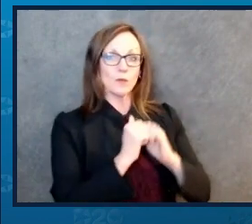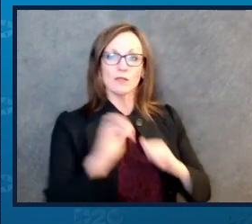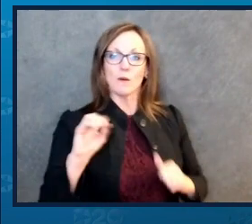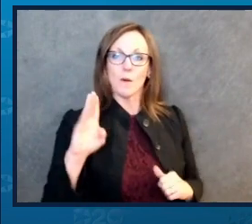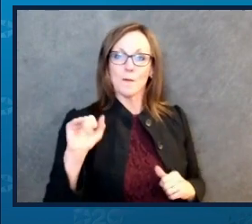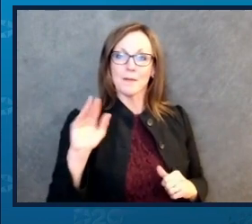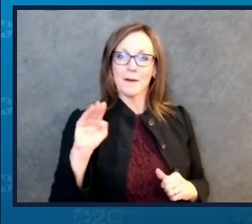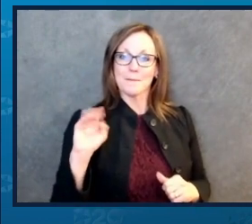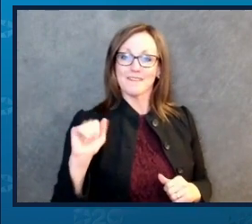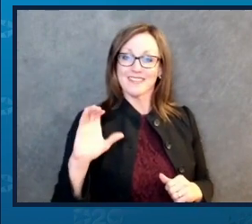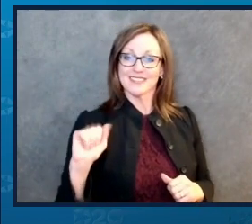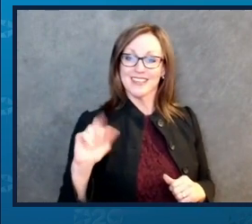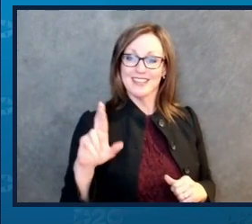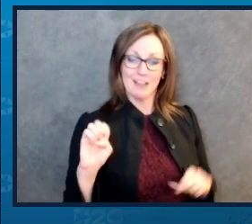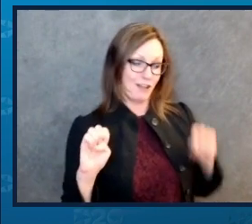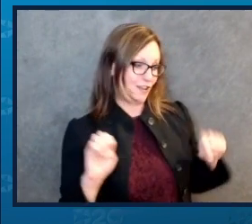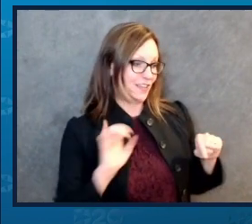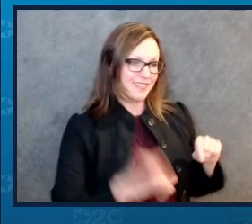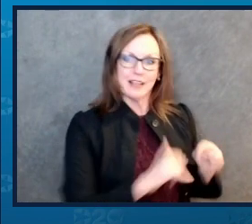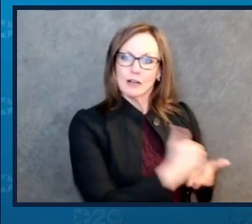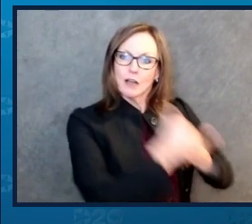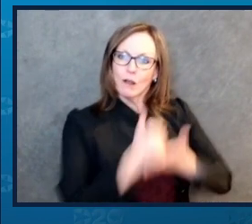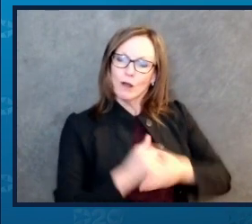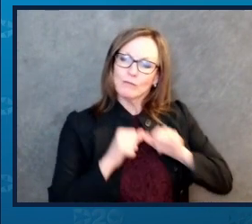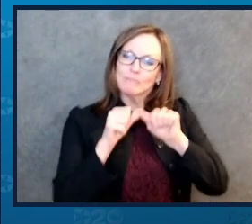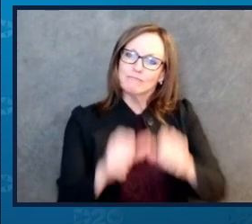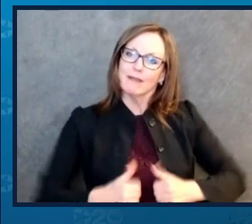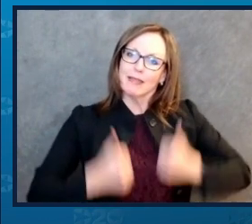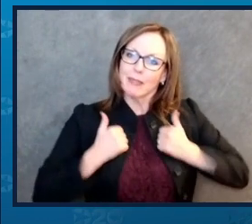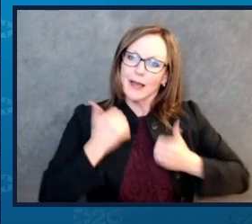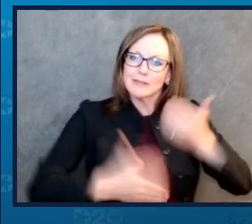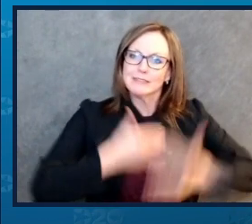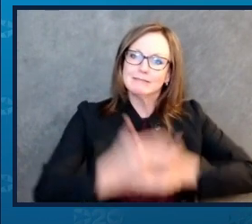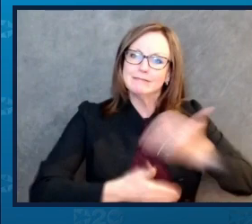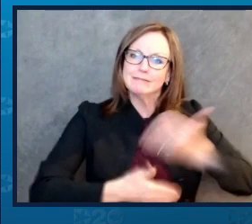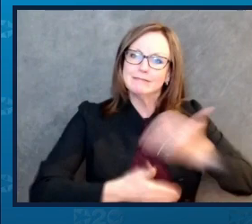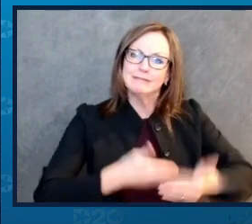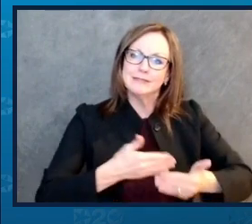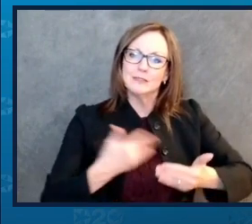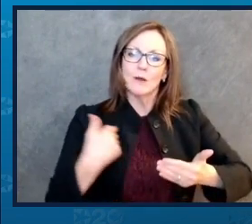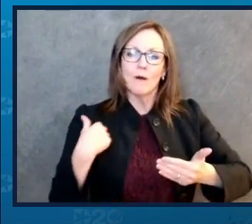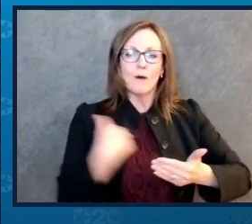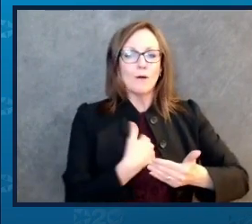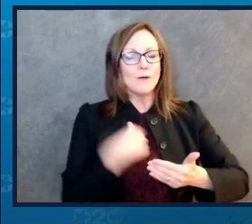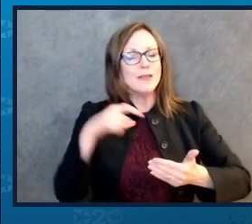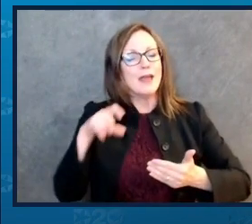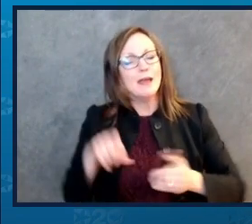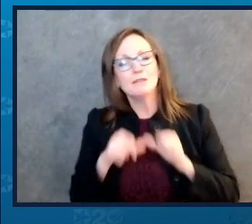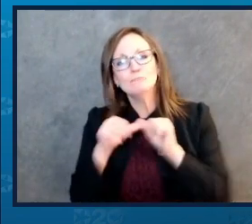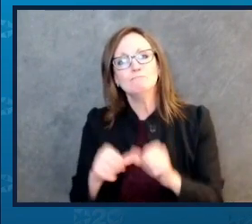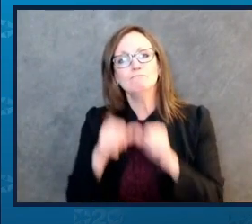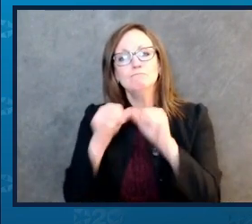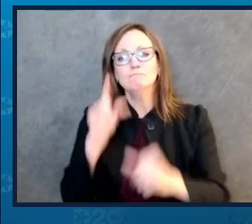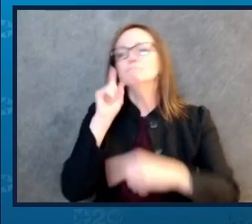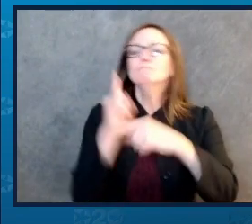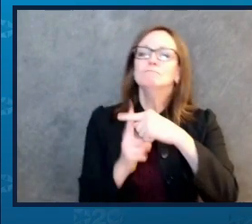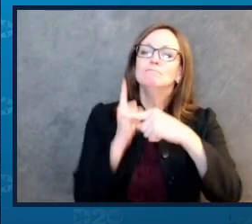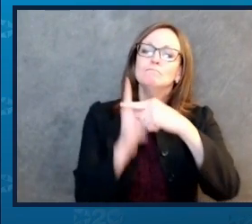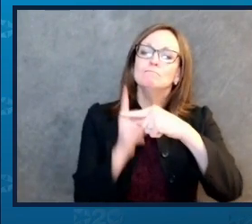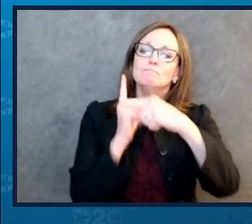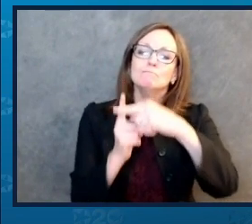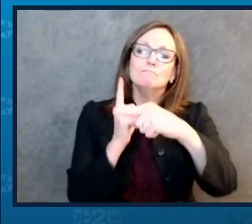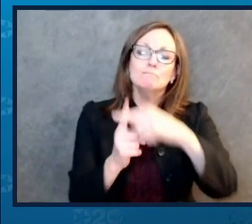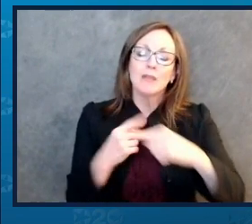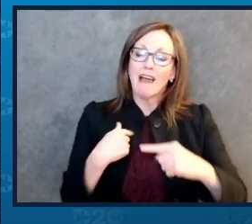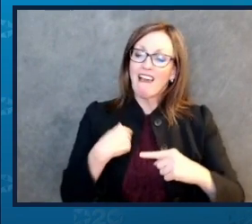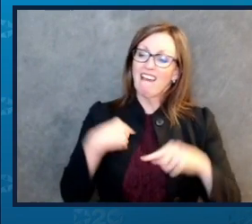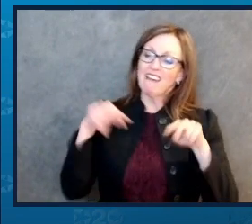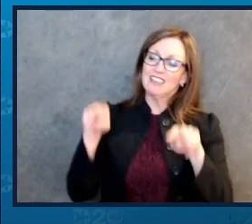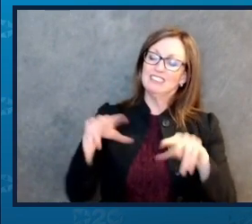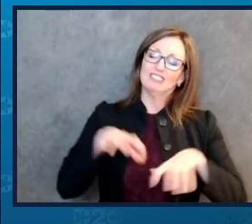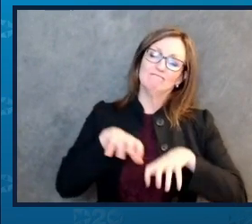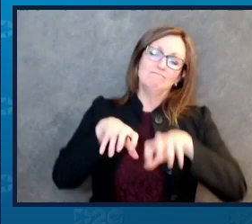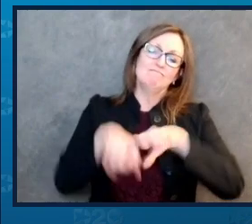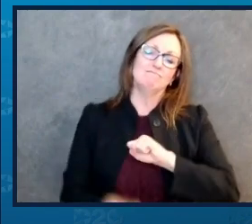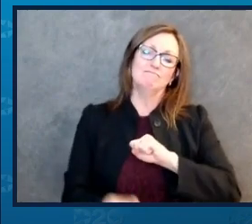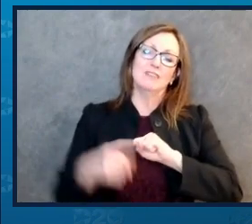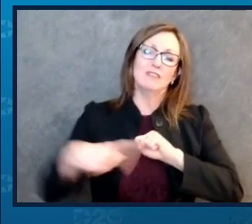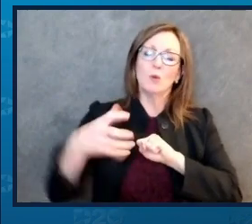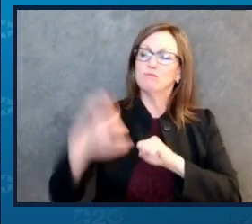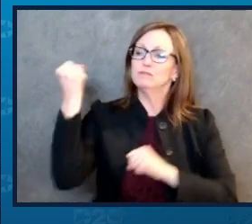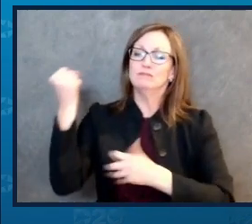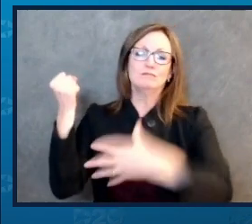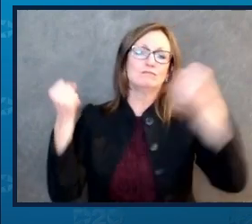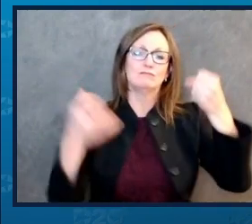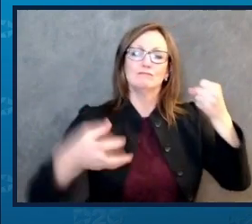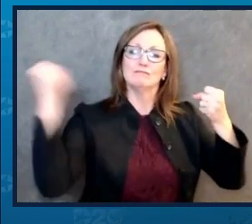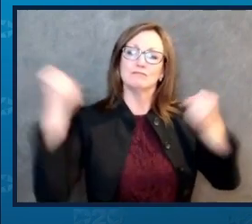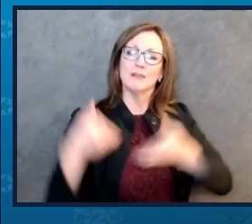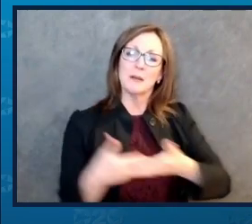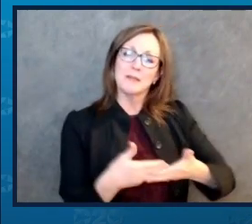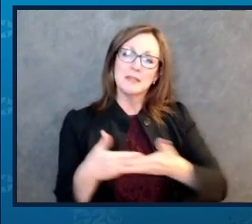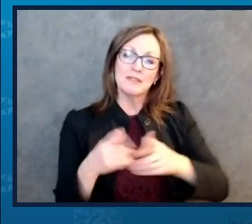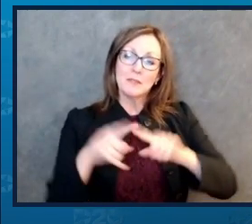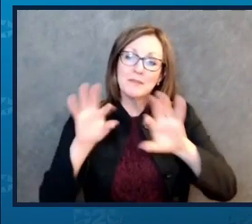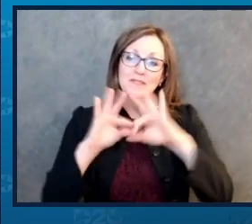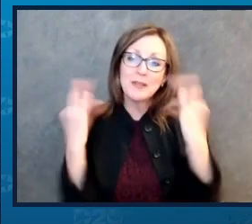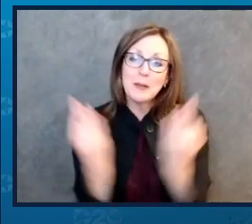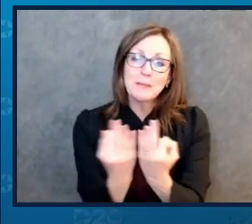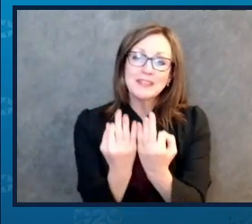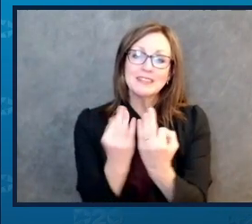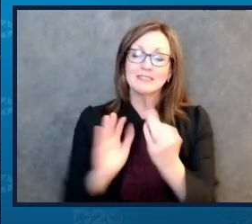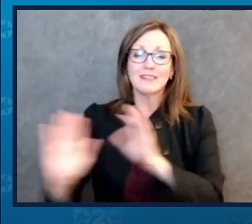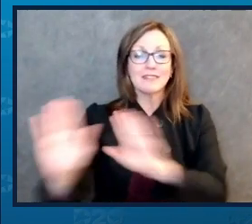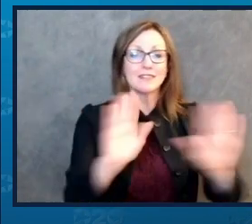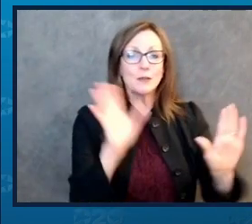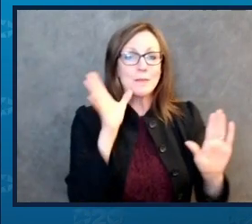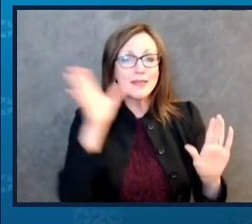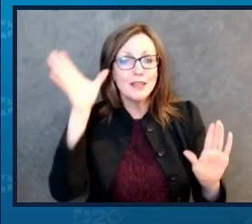[SPEAKING IN NATIVE TONGUE]